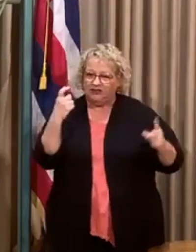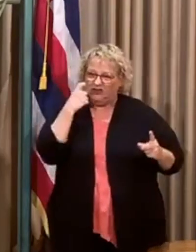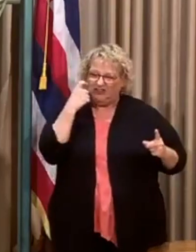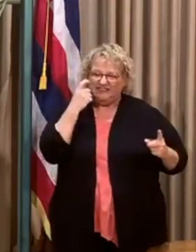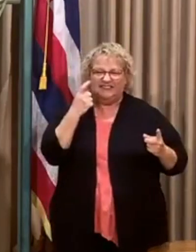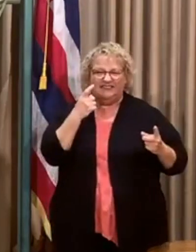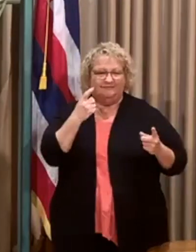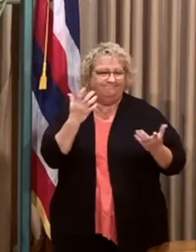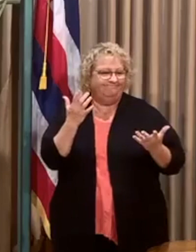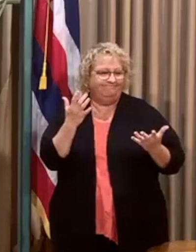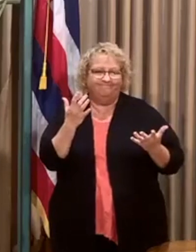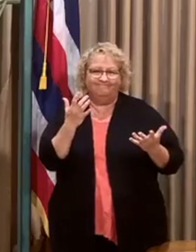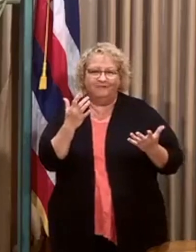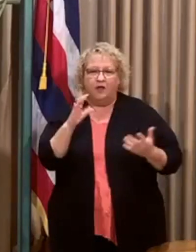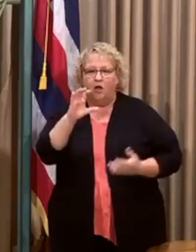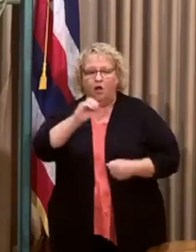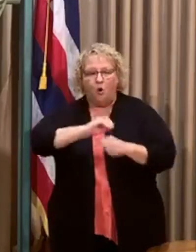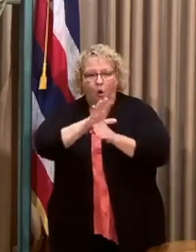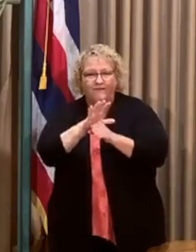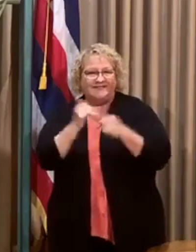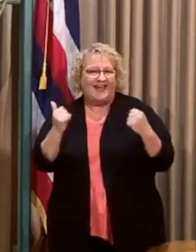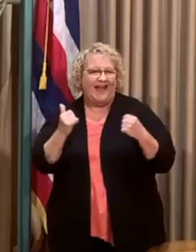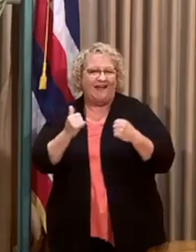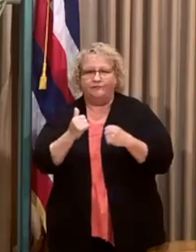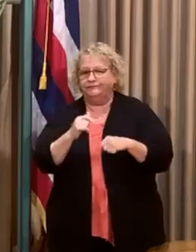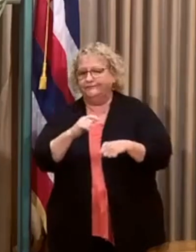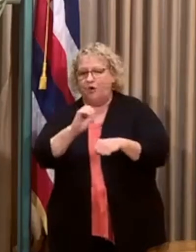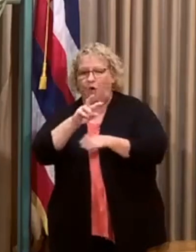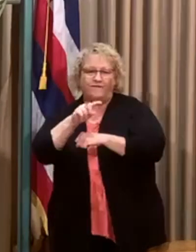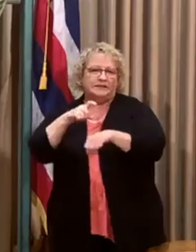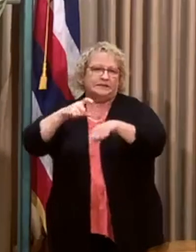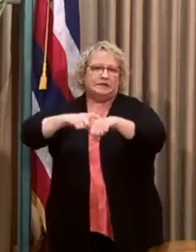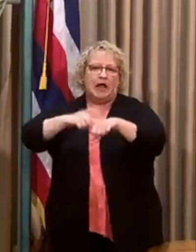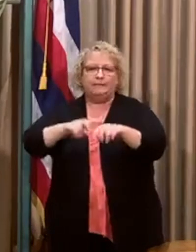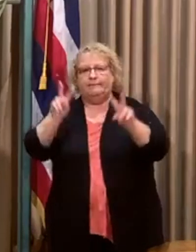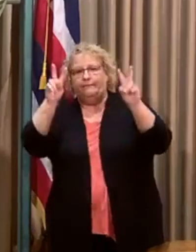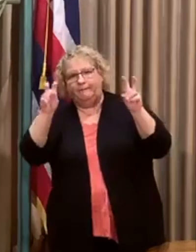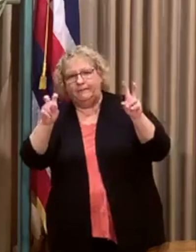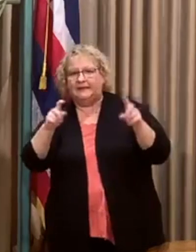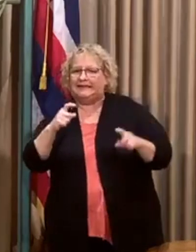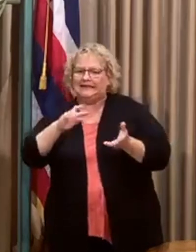gosh, in COVID time it seems like a long time ago—